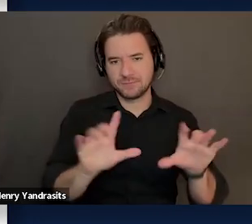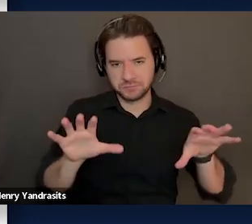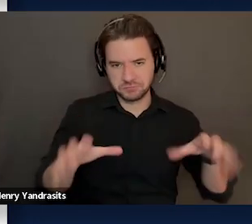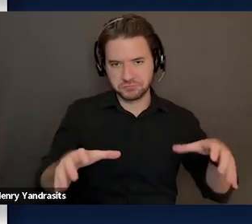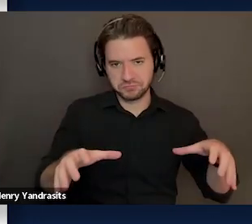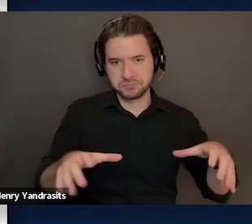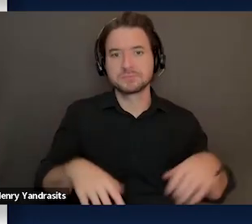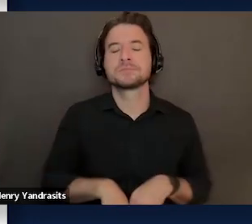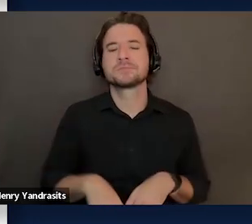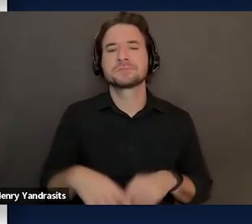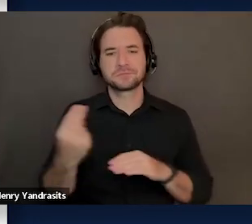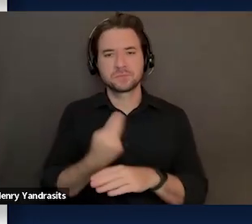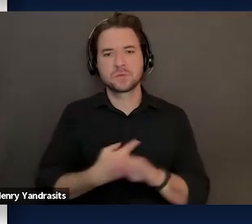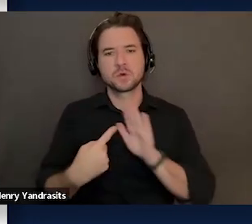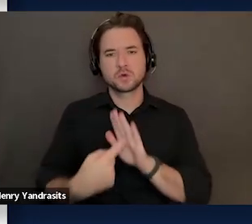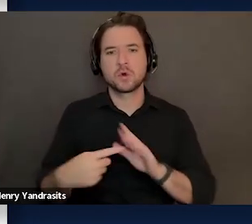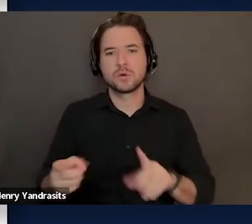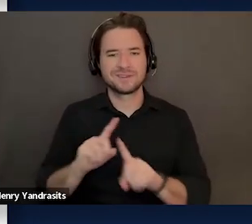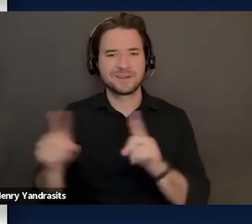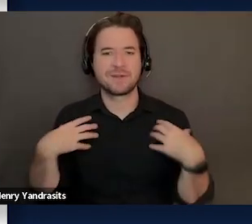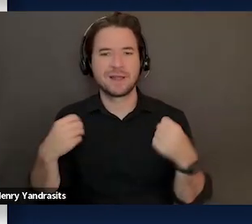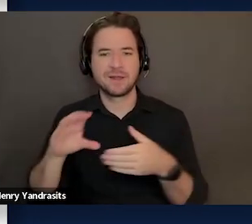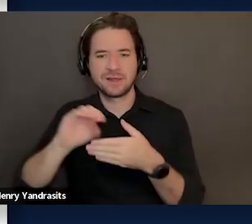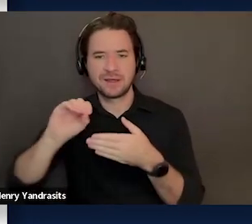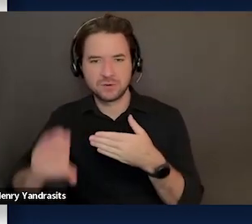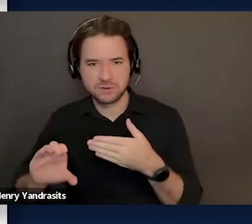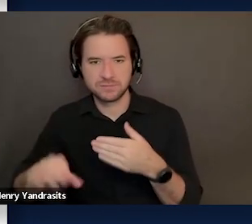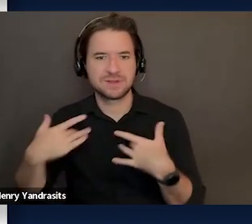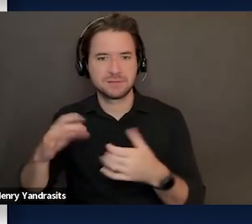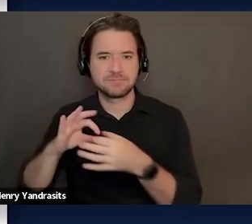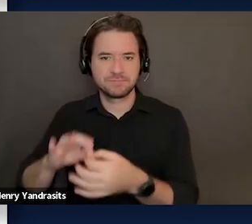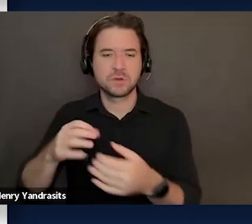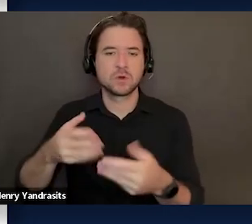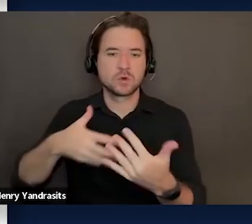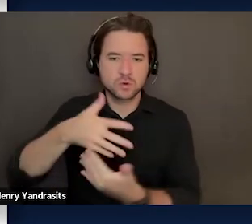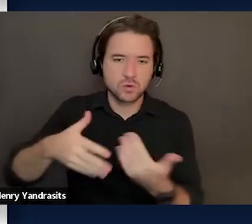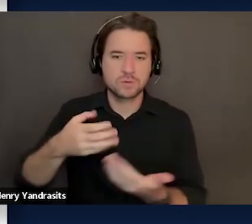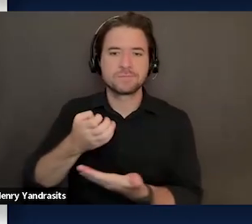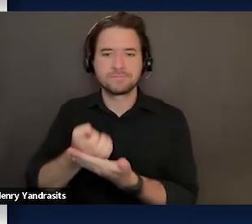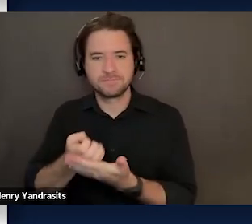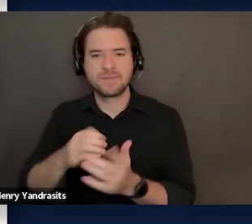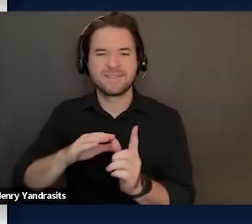It's used to sort of indicate that differences in health outcomes are usually due to social, economic.